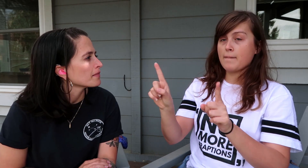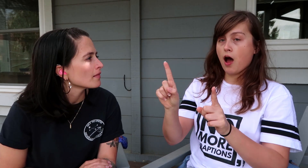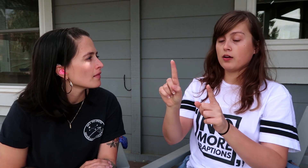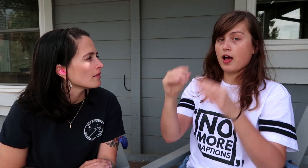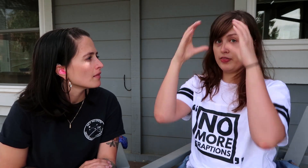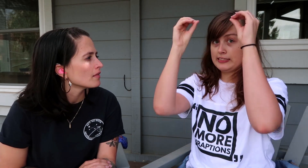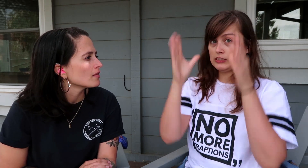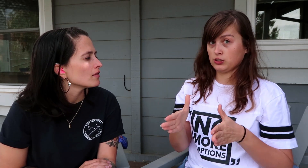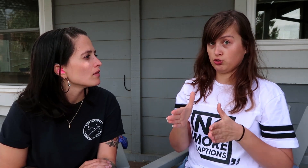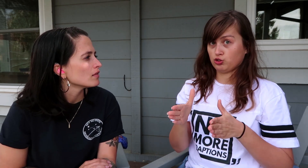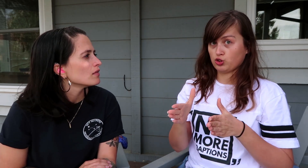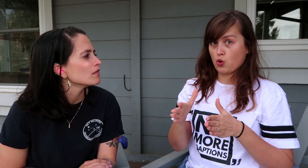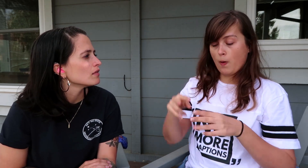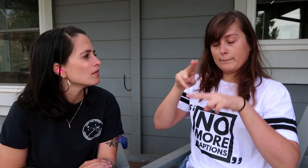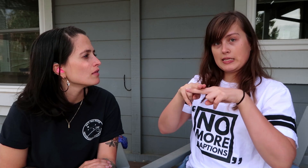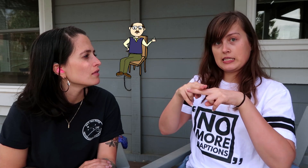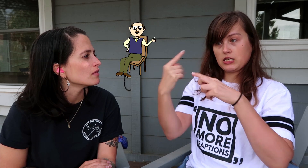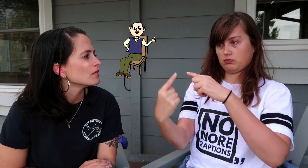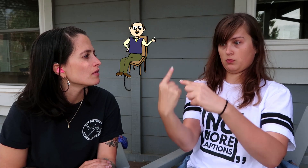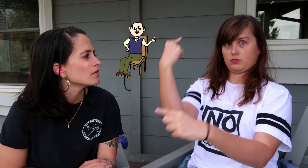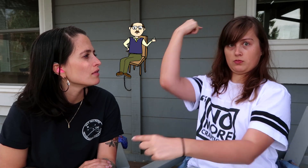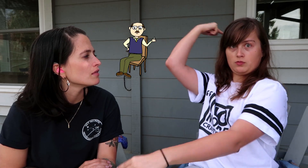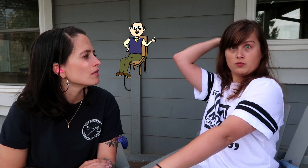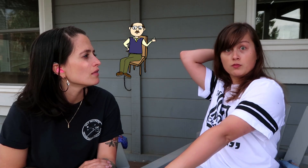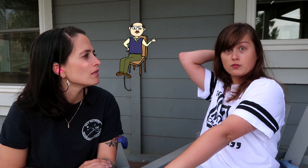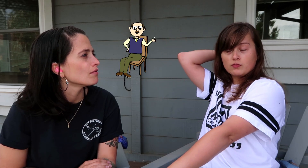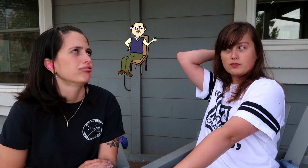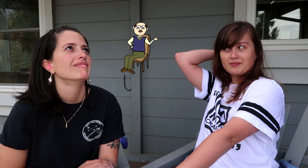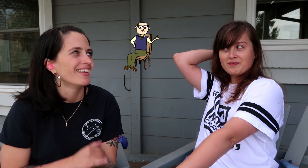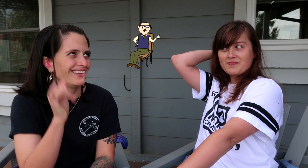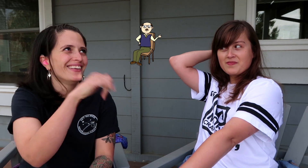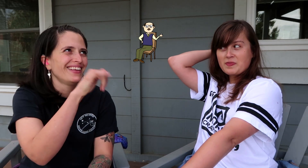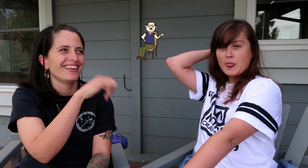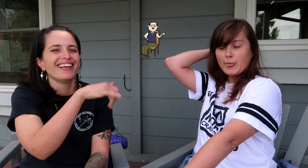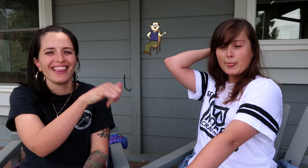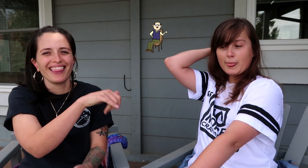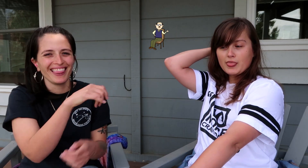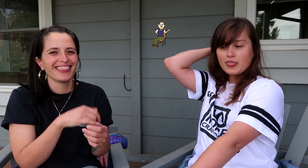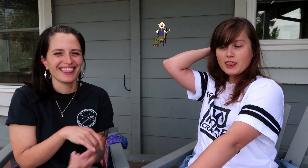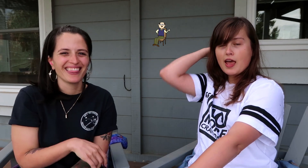But the teacher would be sitting way in the back of the room. J: I totally remember that situation.